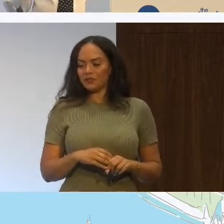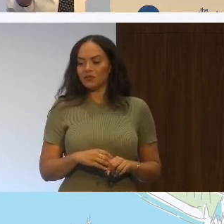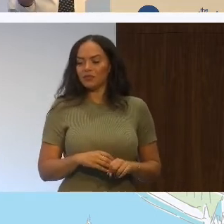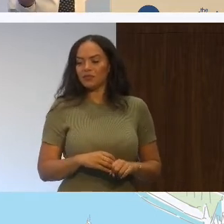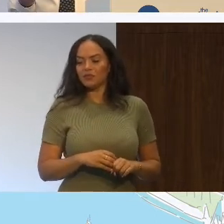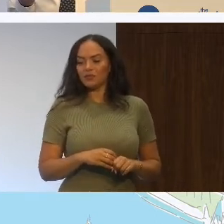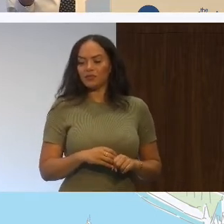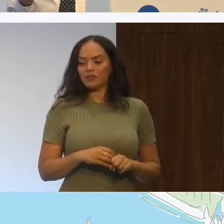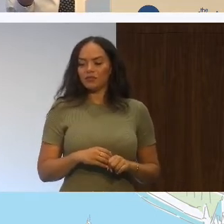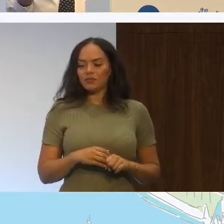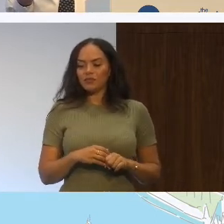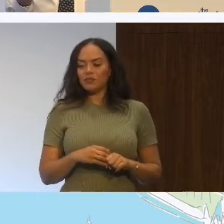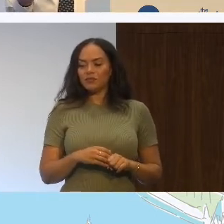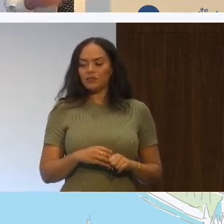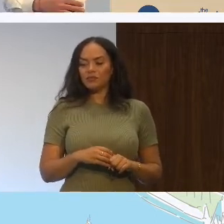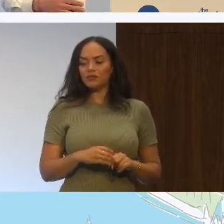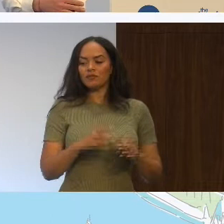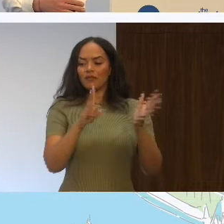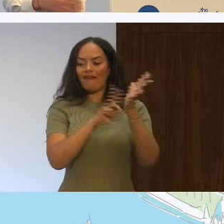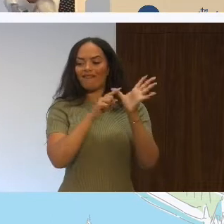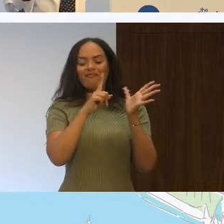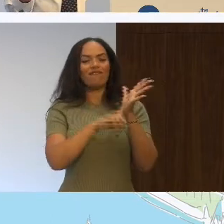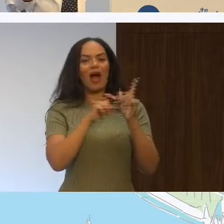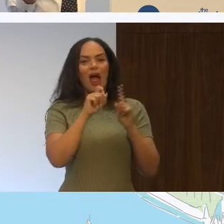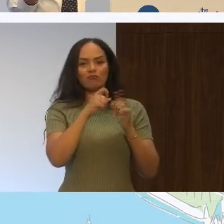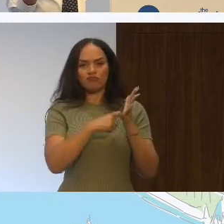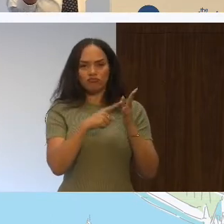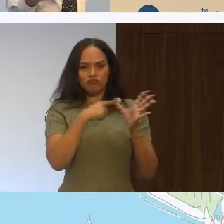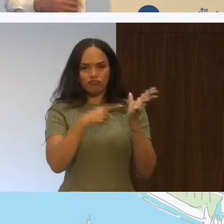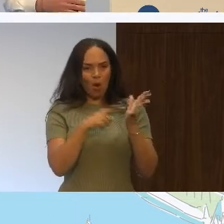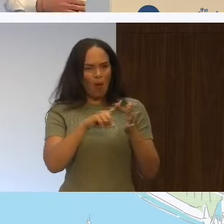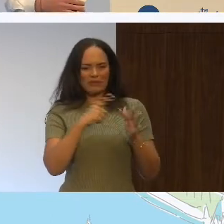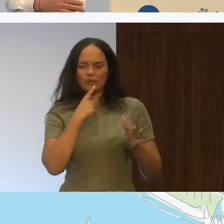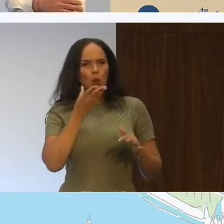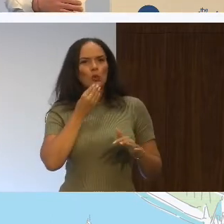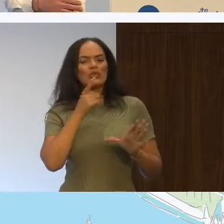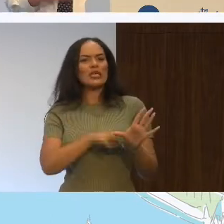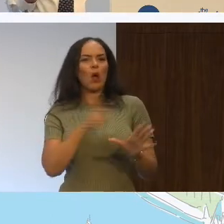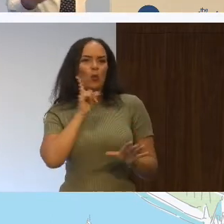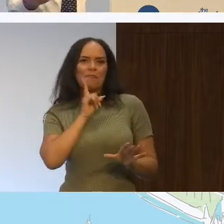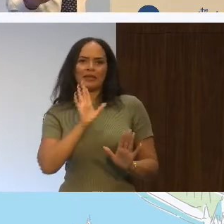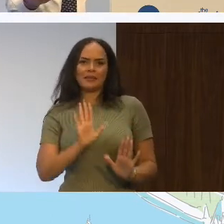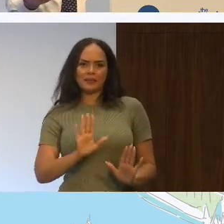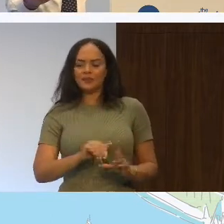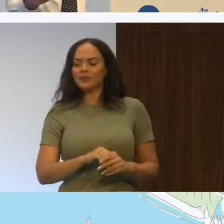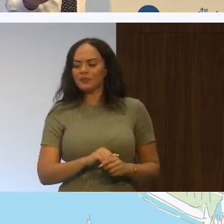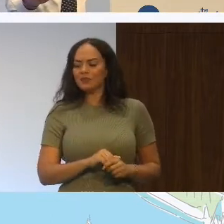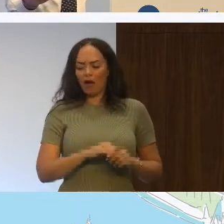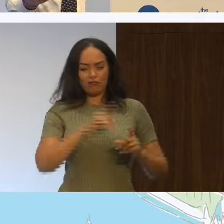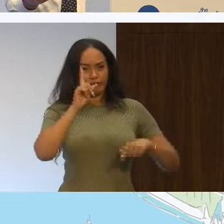we don't use in certainly in younger women and various antidepressants and various drugs which lower blood pressure